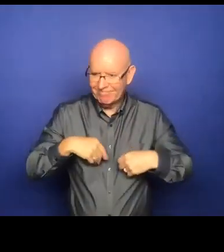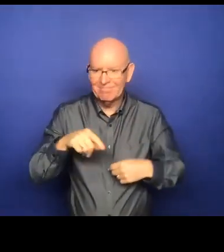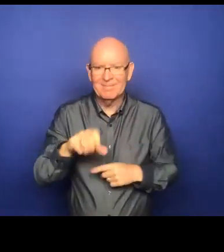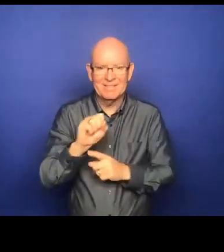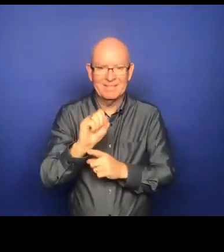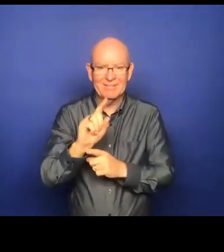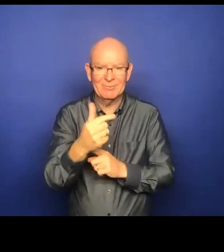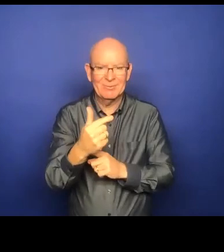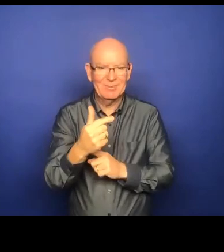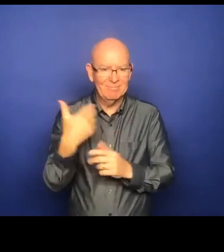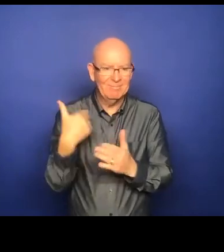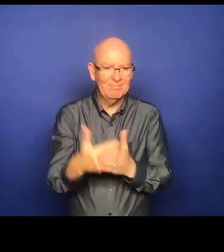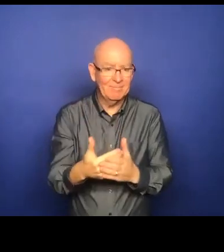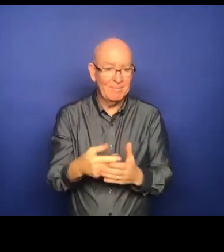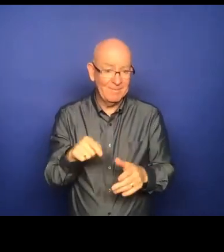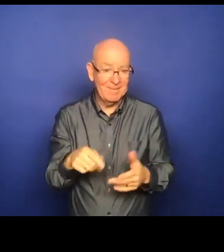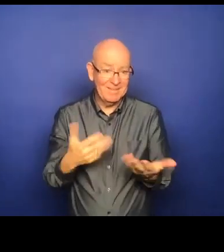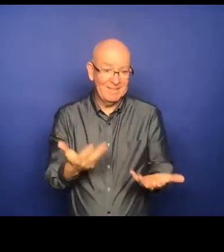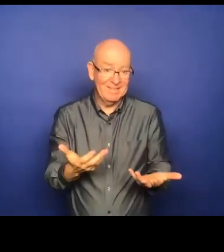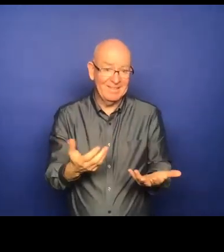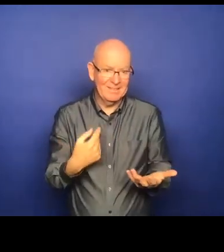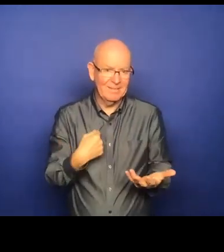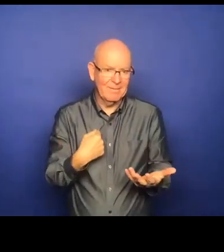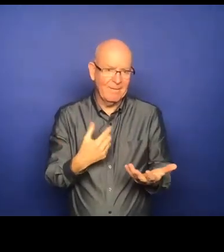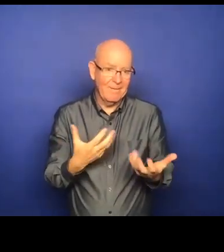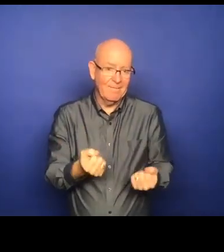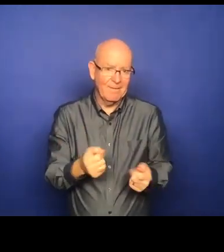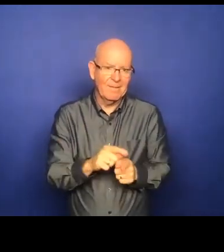adoption of the SDGs. It's a moment where